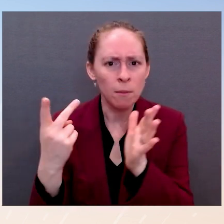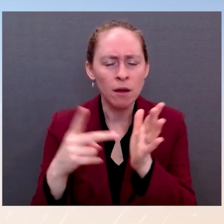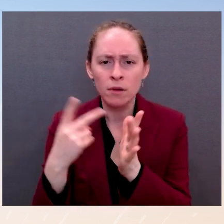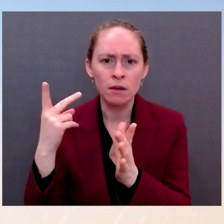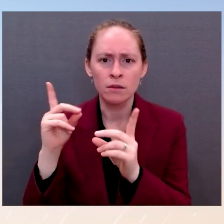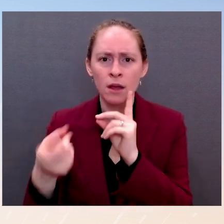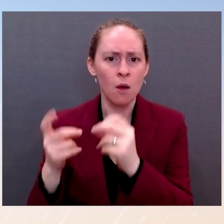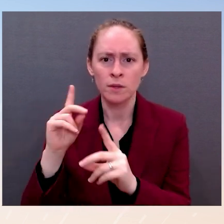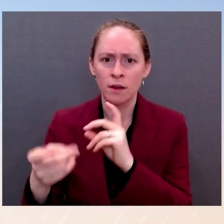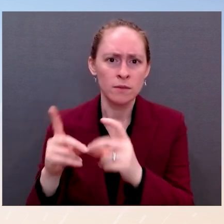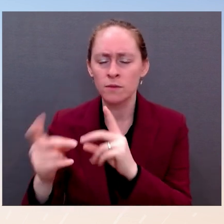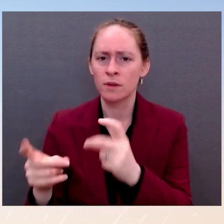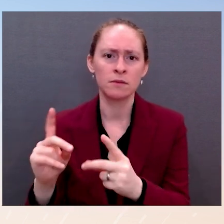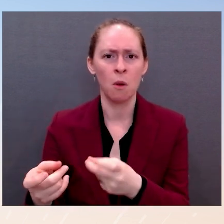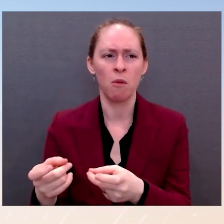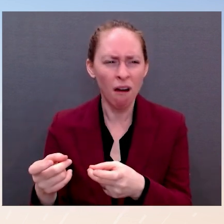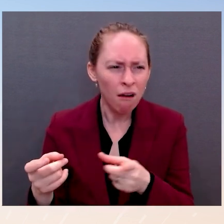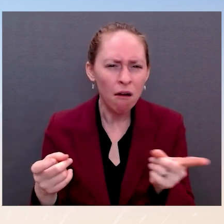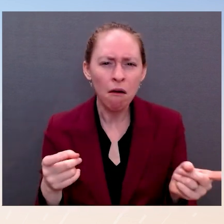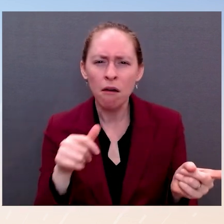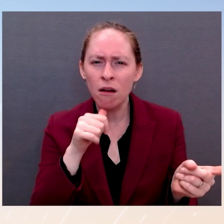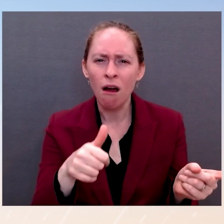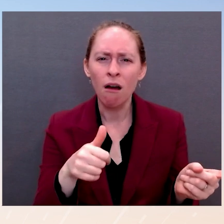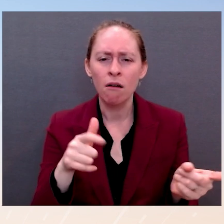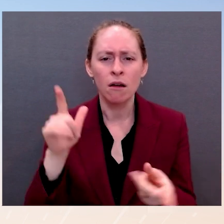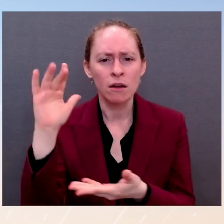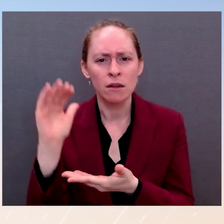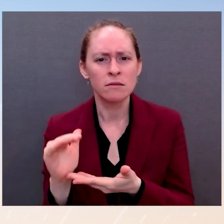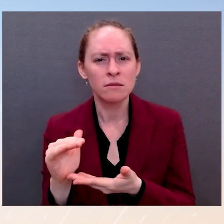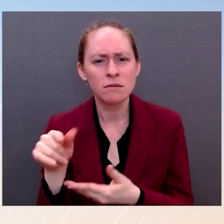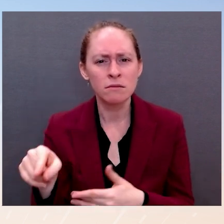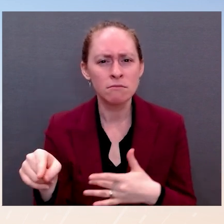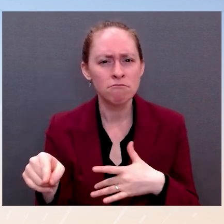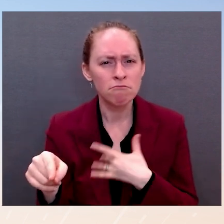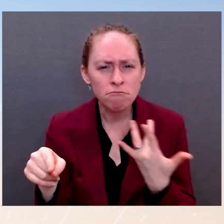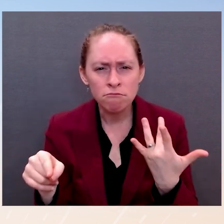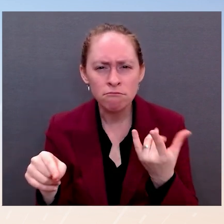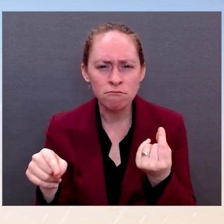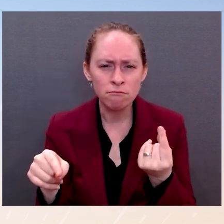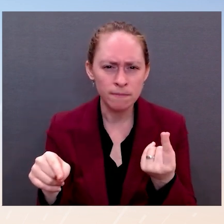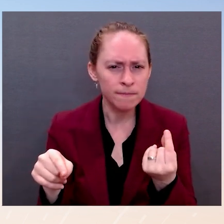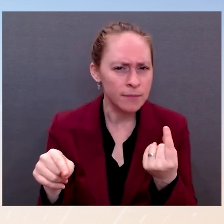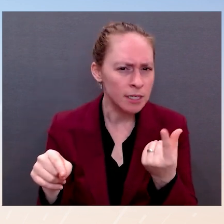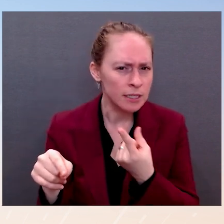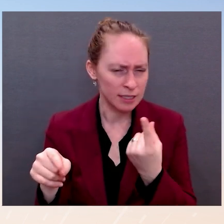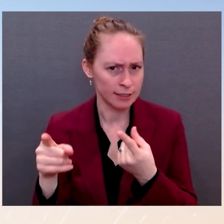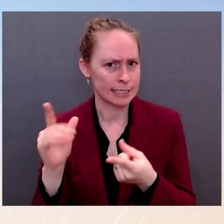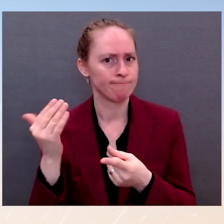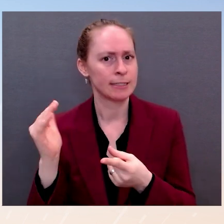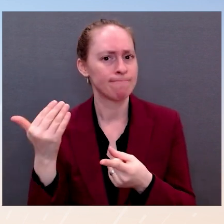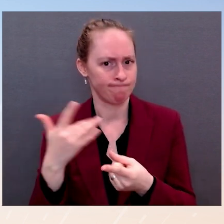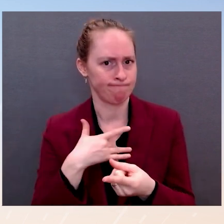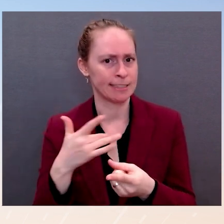and black women are twice as likely to succumb or to die from cancer than white women.